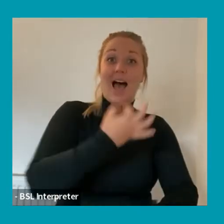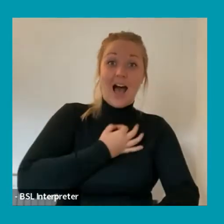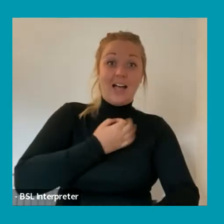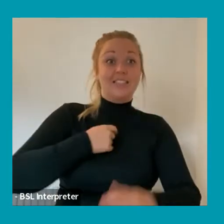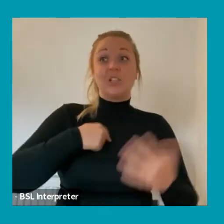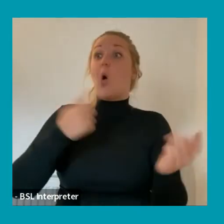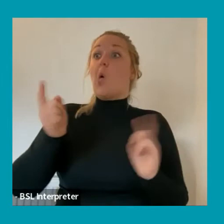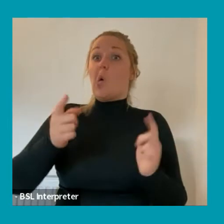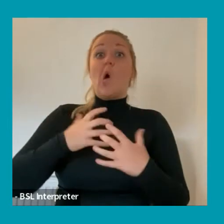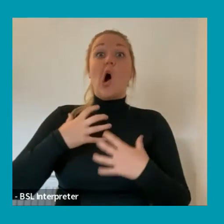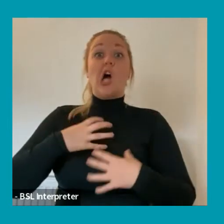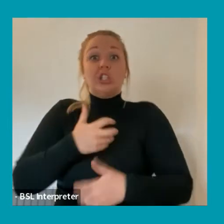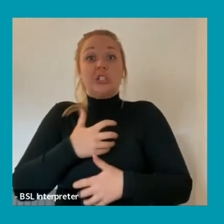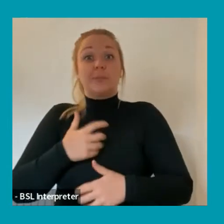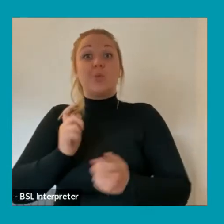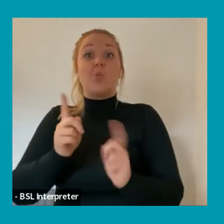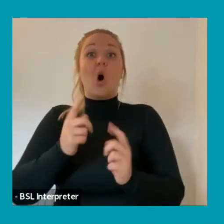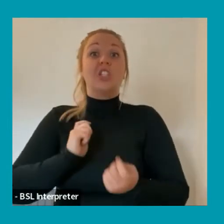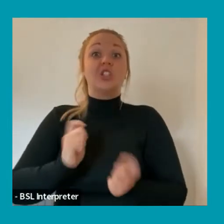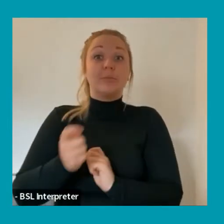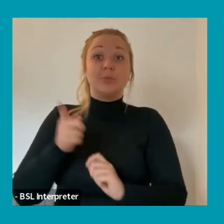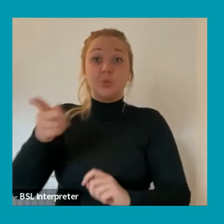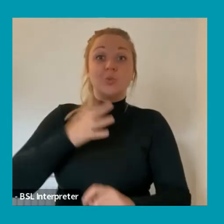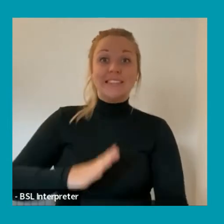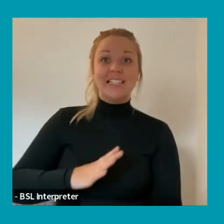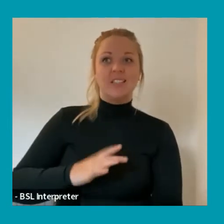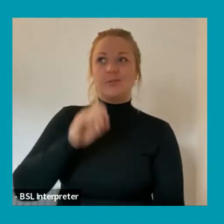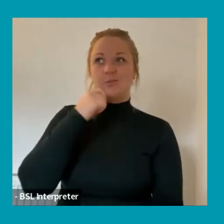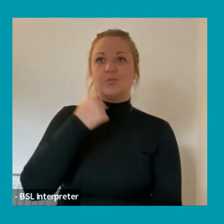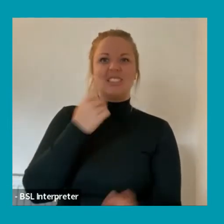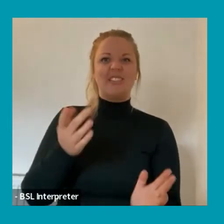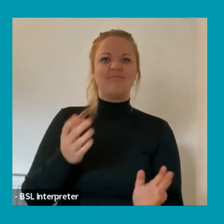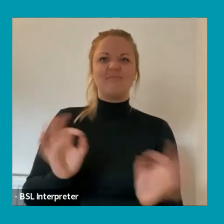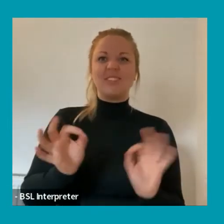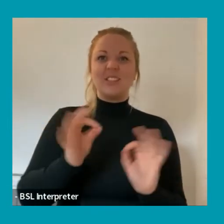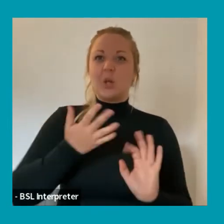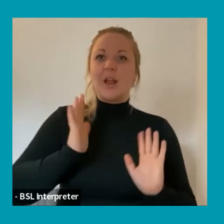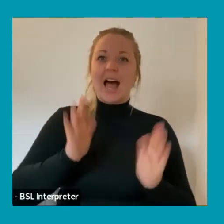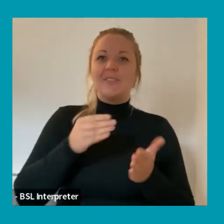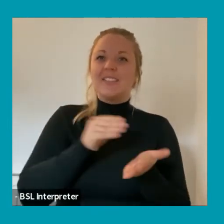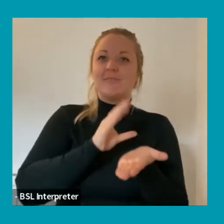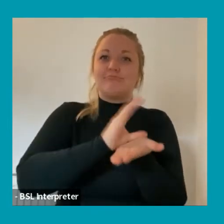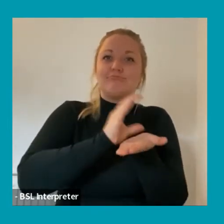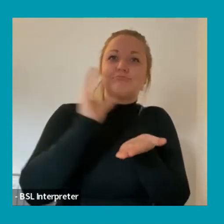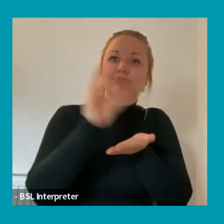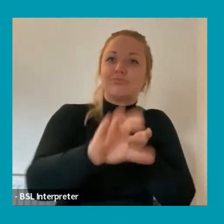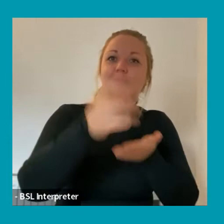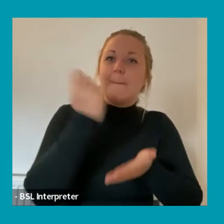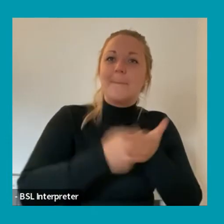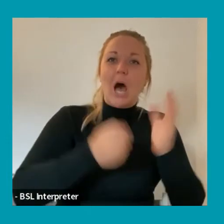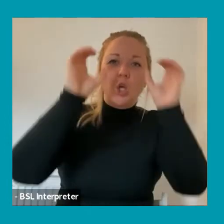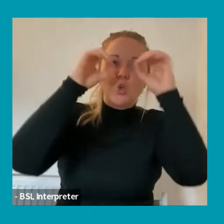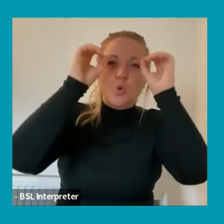Let's do this. It is about getting that asking that lived experience what they need, rather than trying to assume.